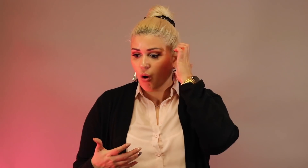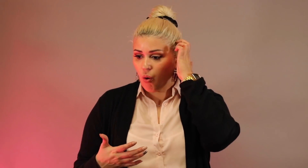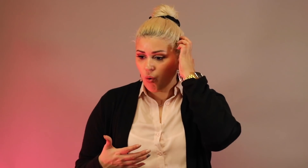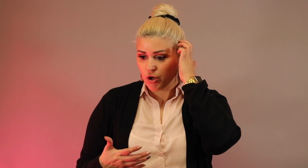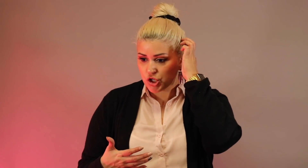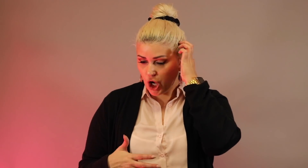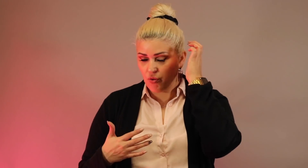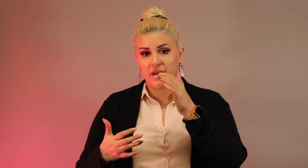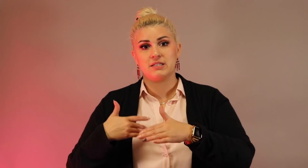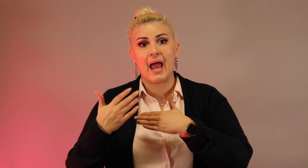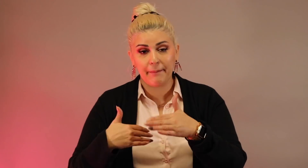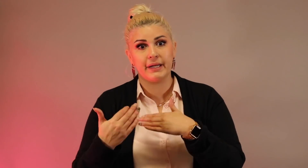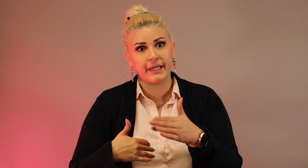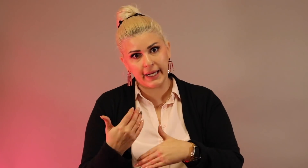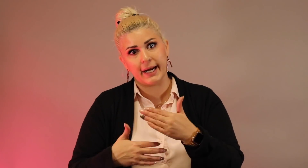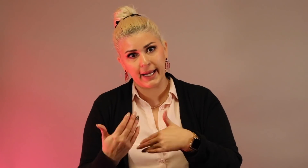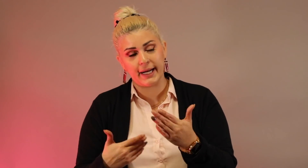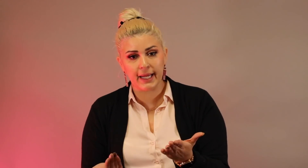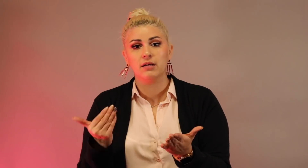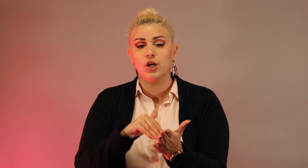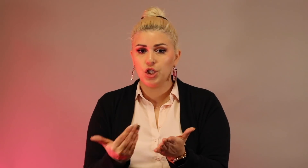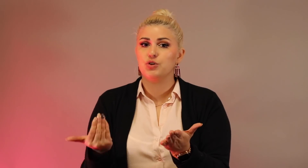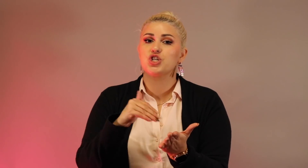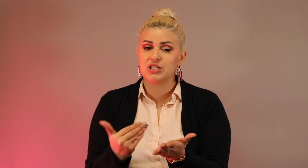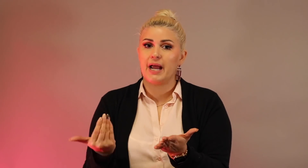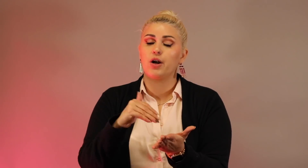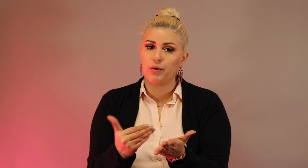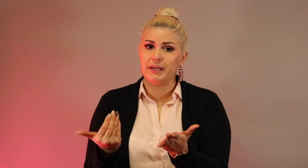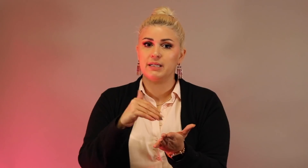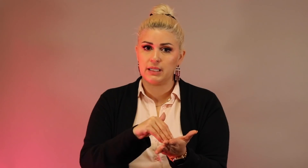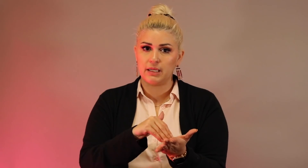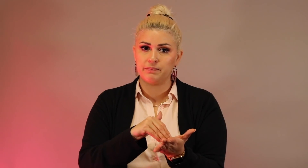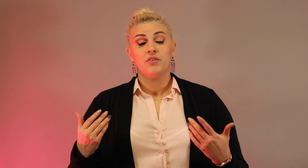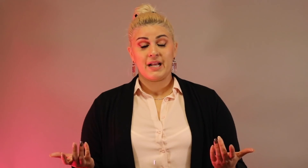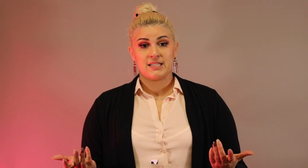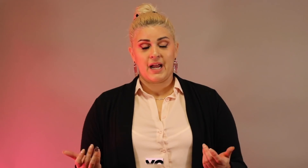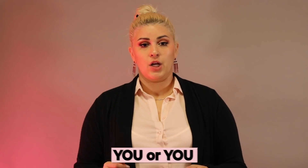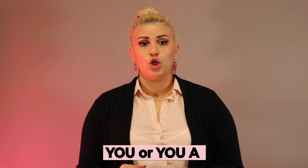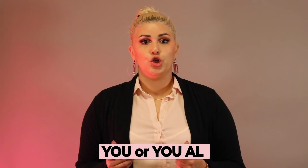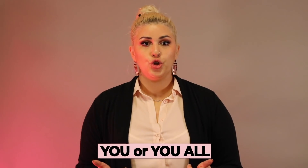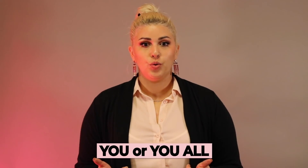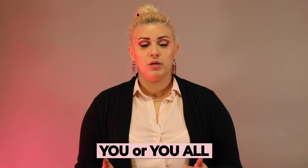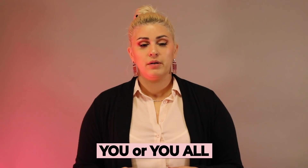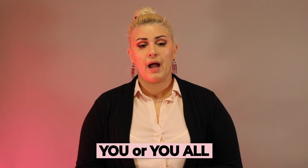or show that it's happening again and again and again you would just sign it repeatedly. The next sign, you.